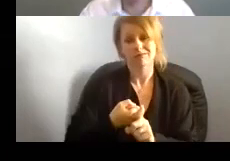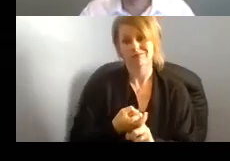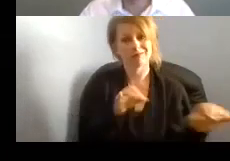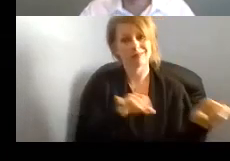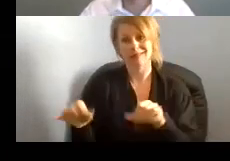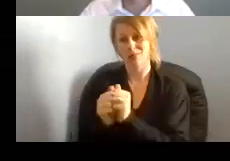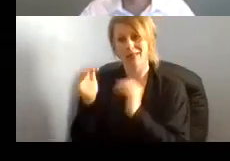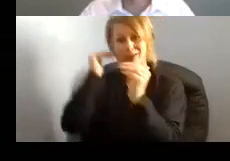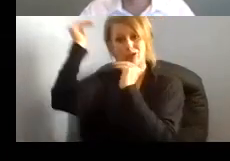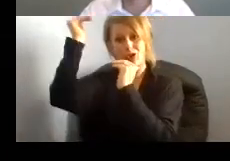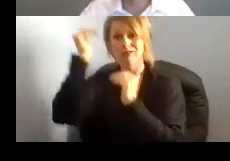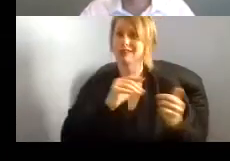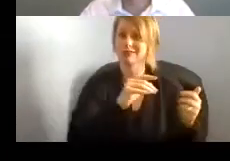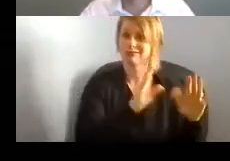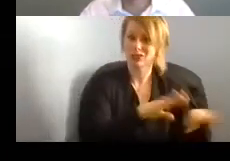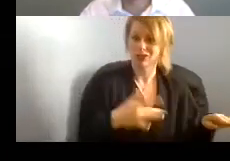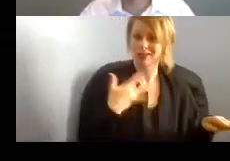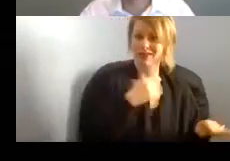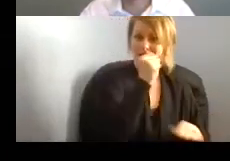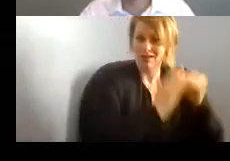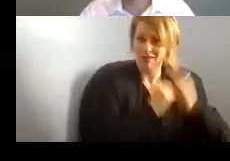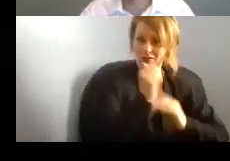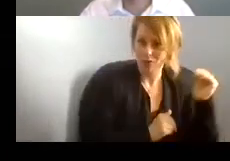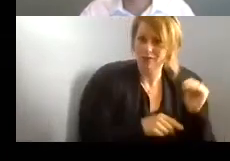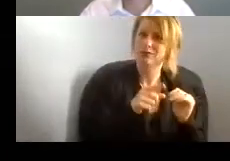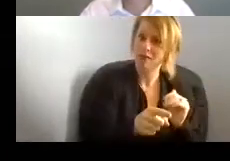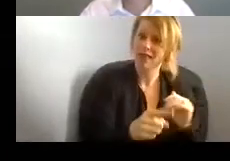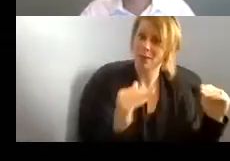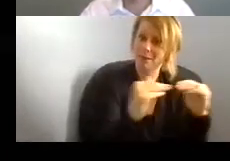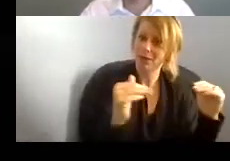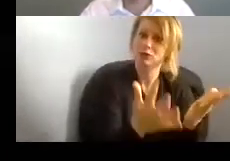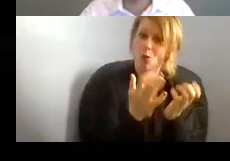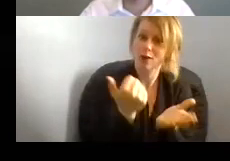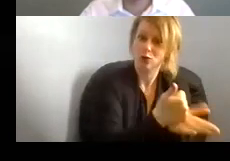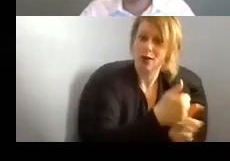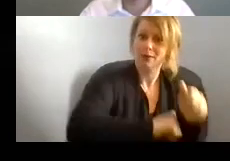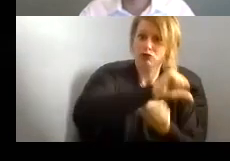But children want to help their friends, even though they have limited experience supporting a friend who’s grieving.